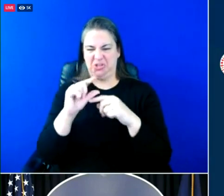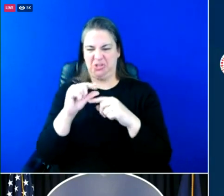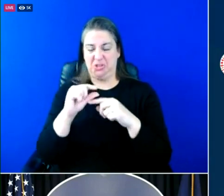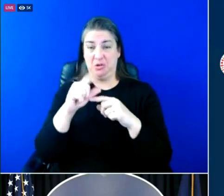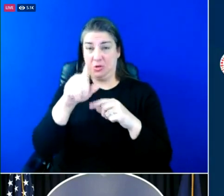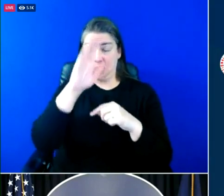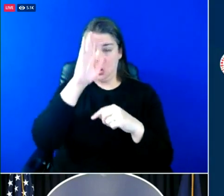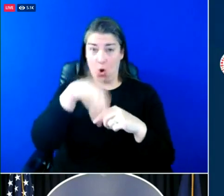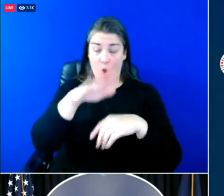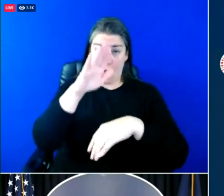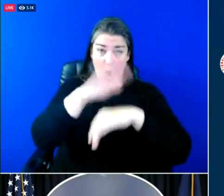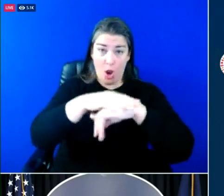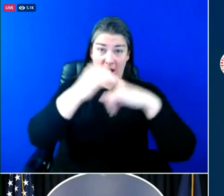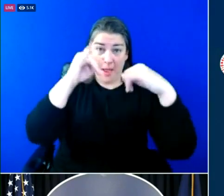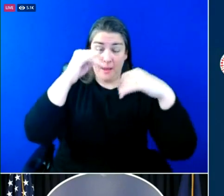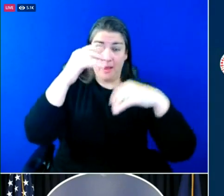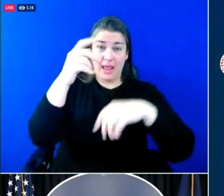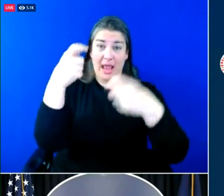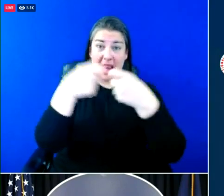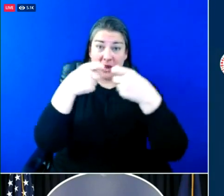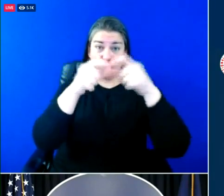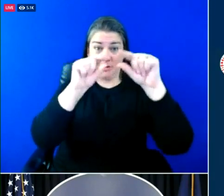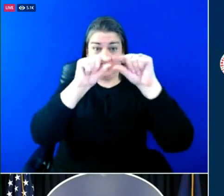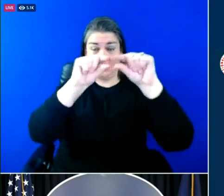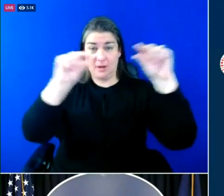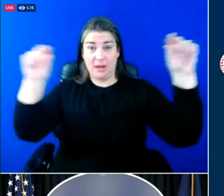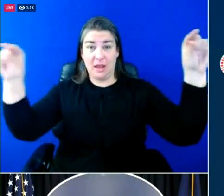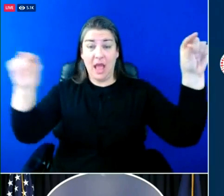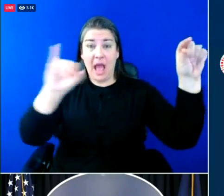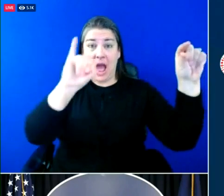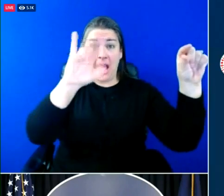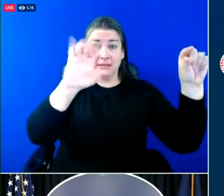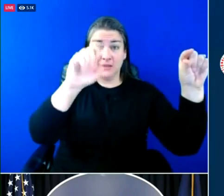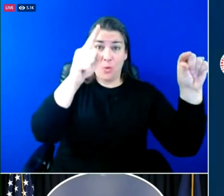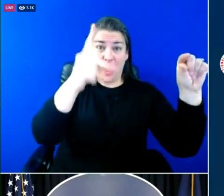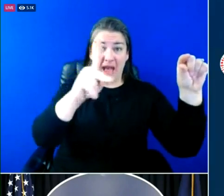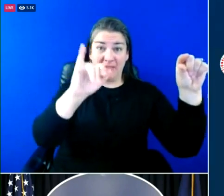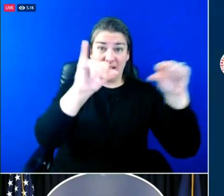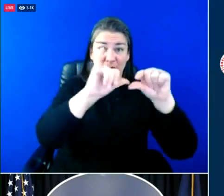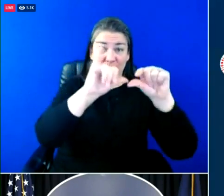at a quarter of an inch, coupled with snowfall, uh that that is in this